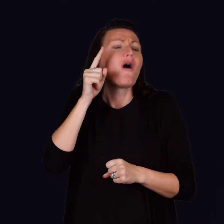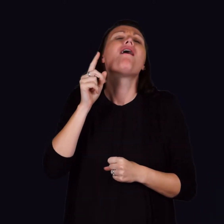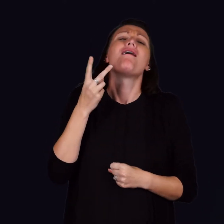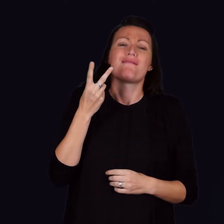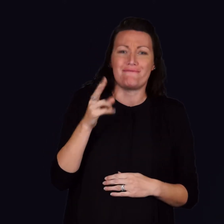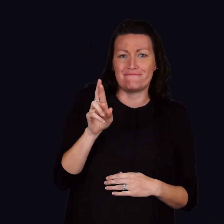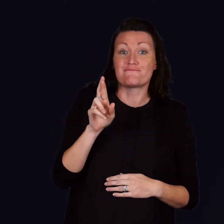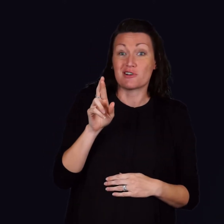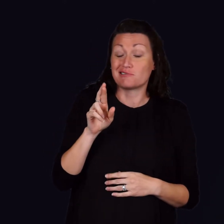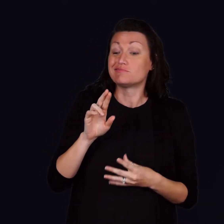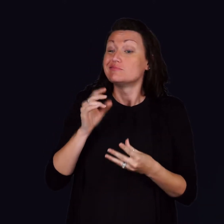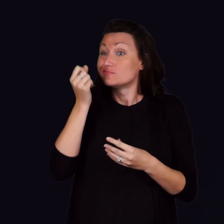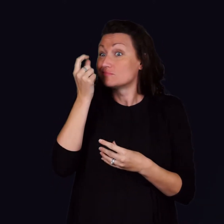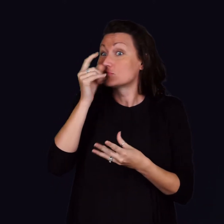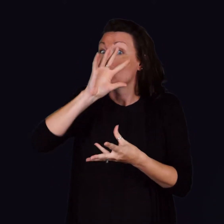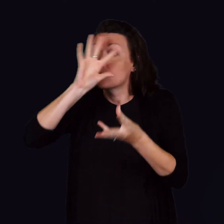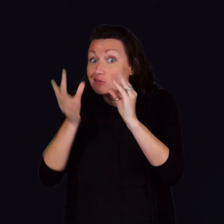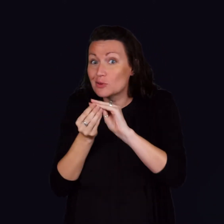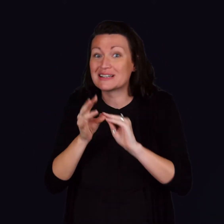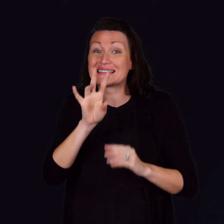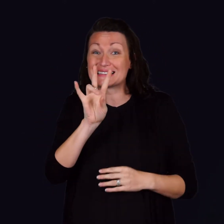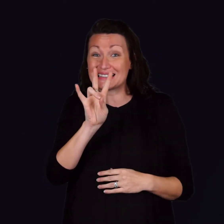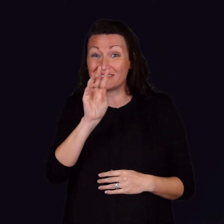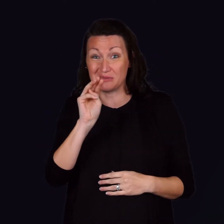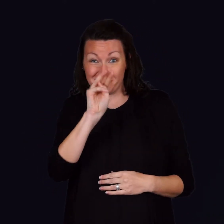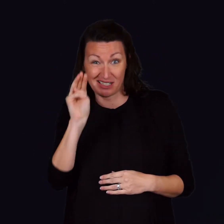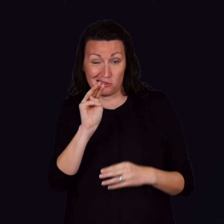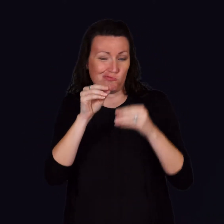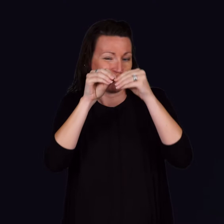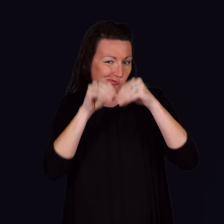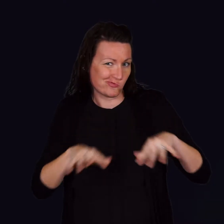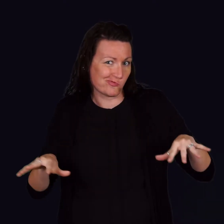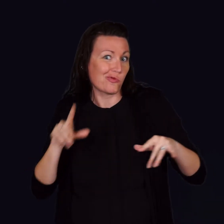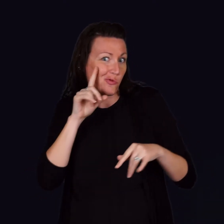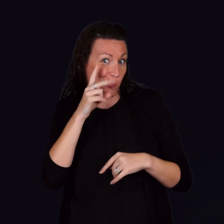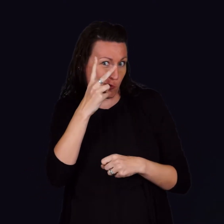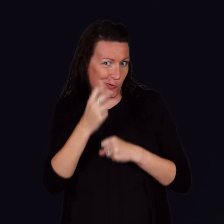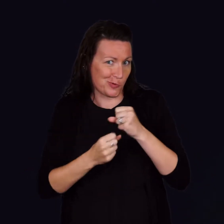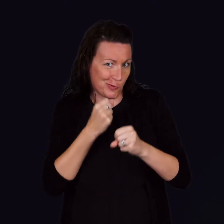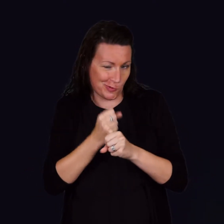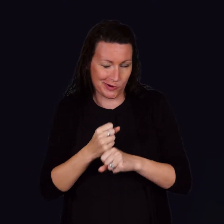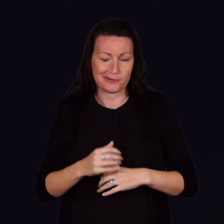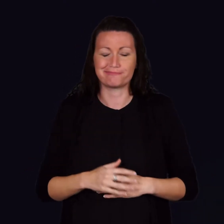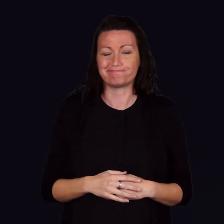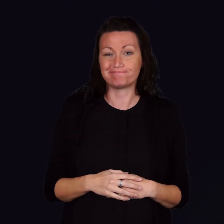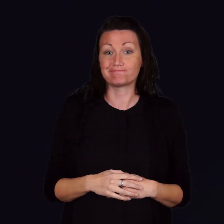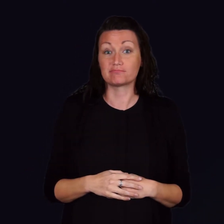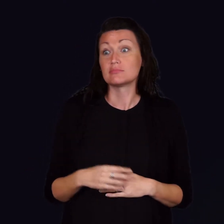for Vocational Rehabilitation Services (VRS), for a total of $7 million for two years.